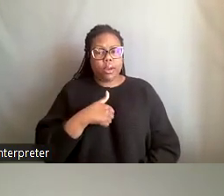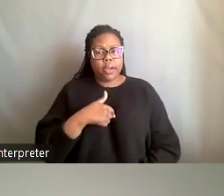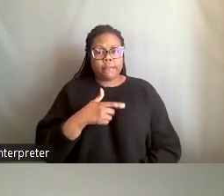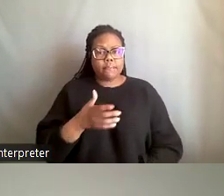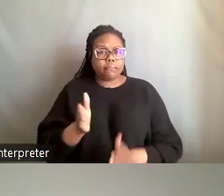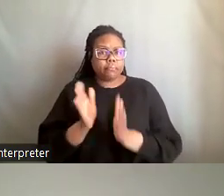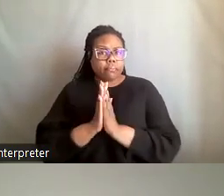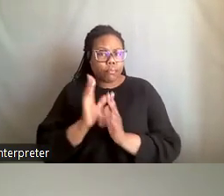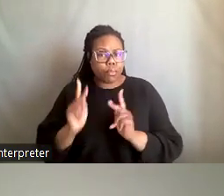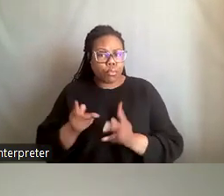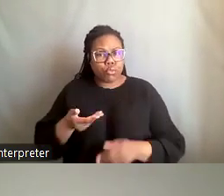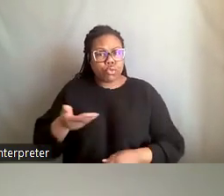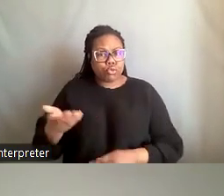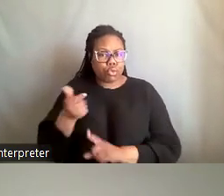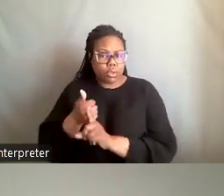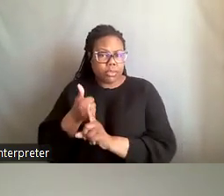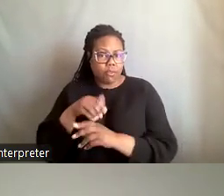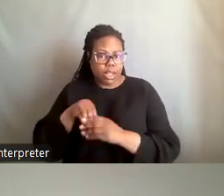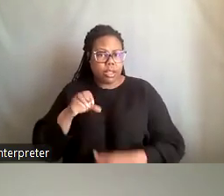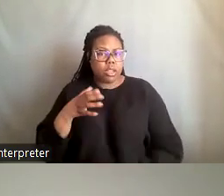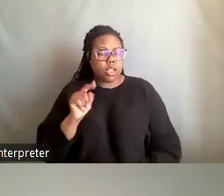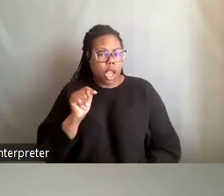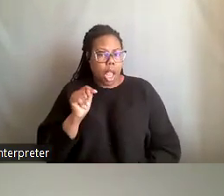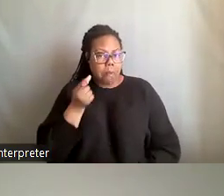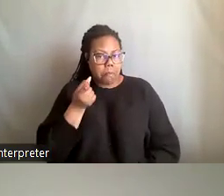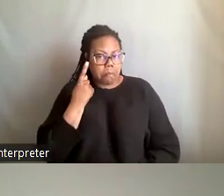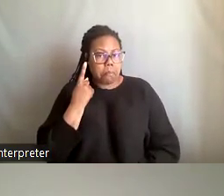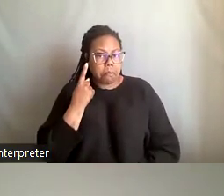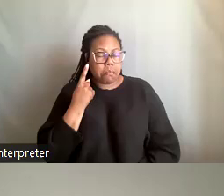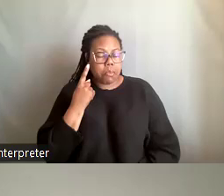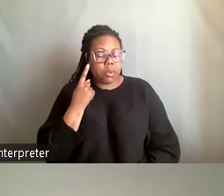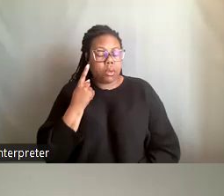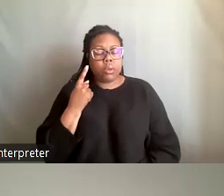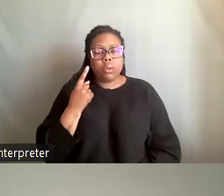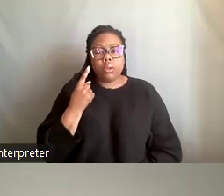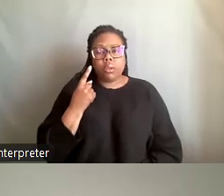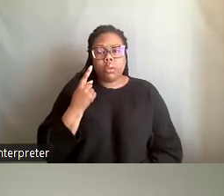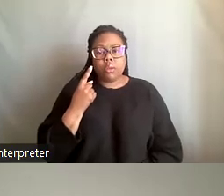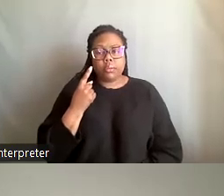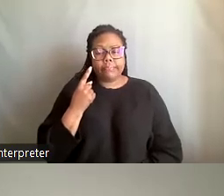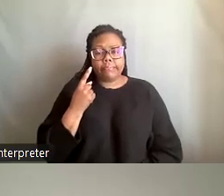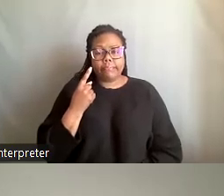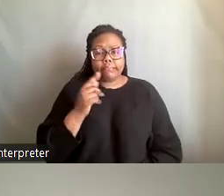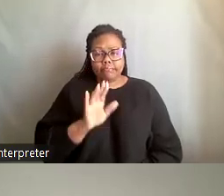I know that we're asking people to introduce themselves in the chat,